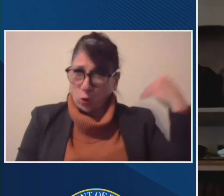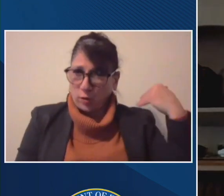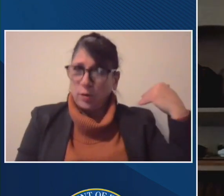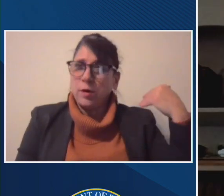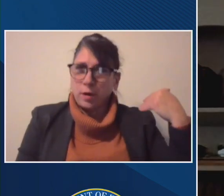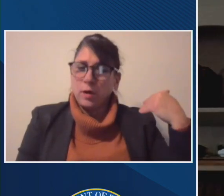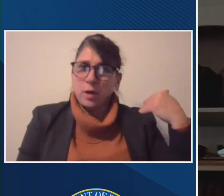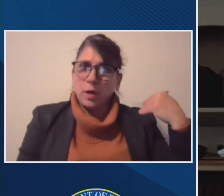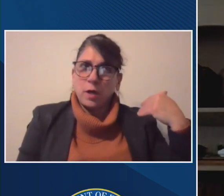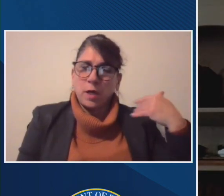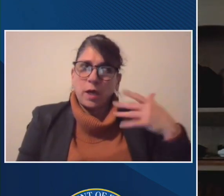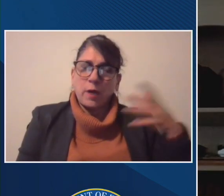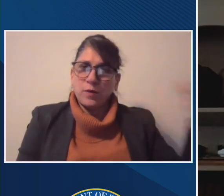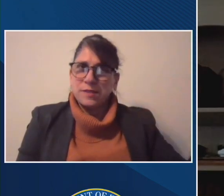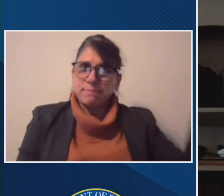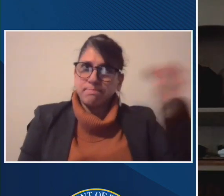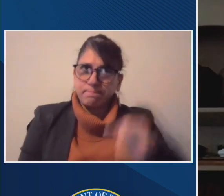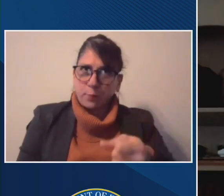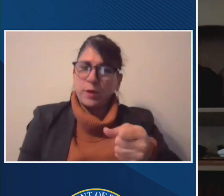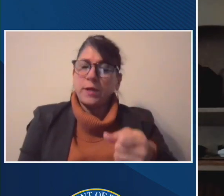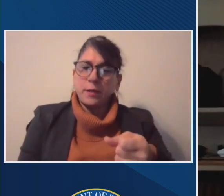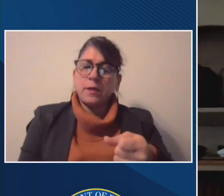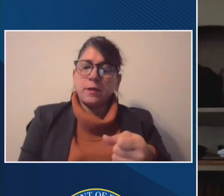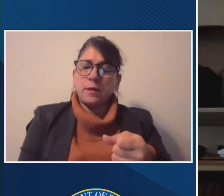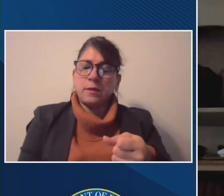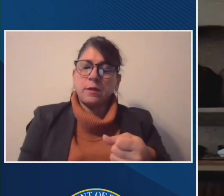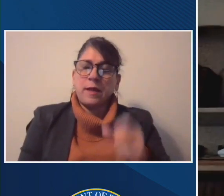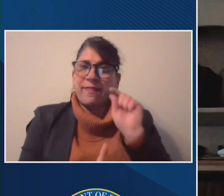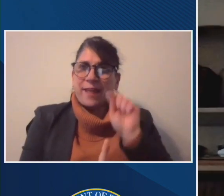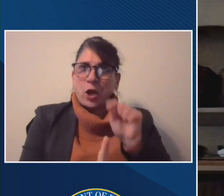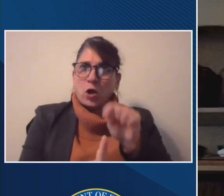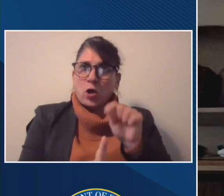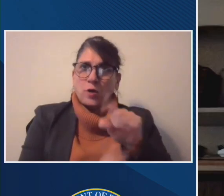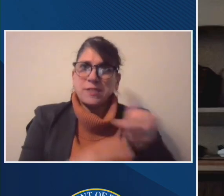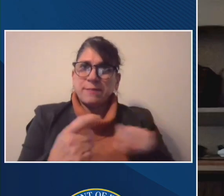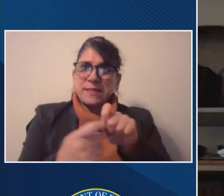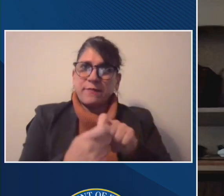table specifically for their knowledge of